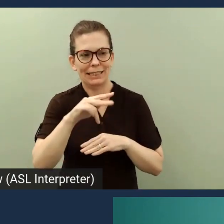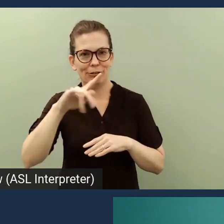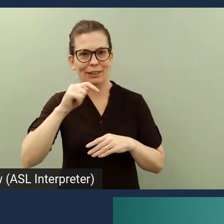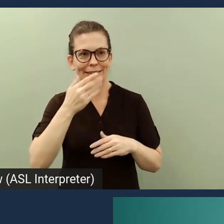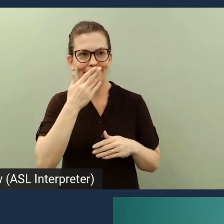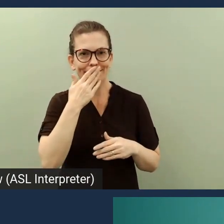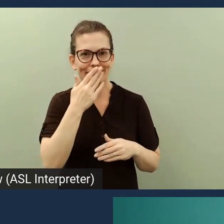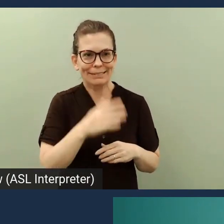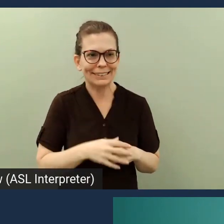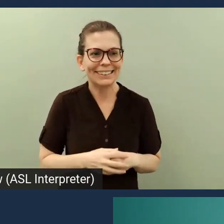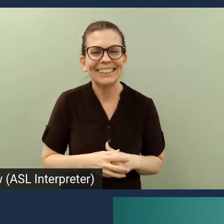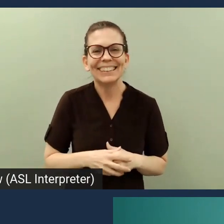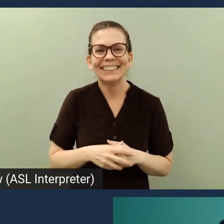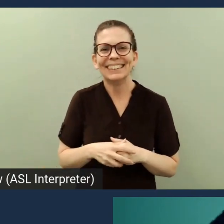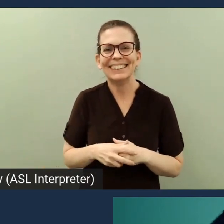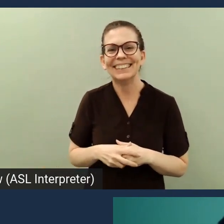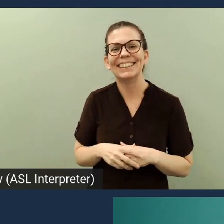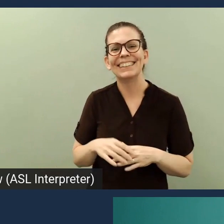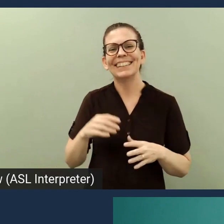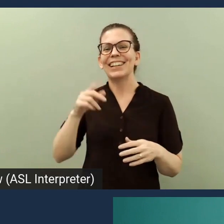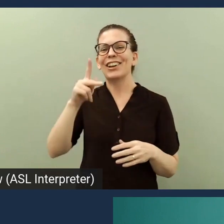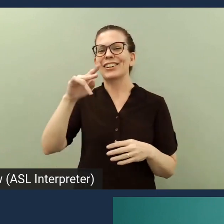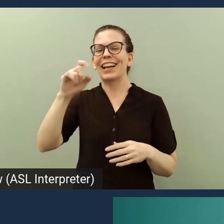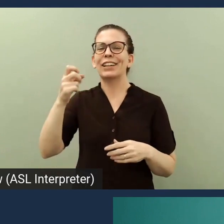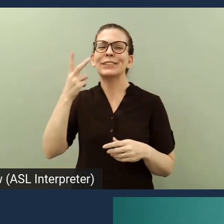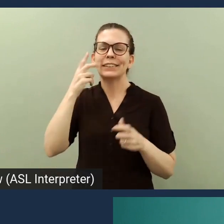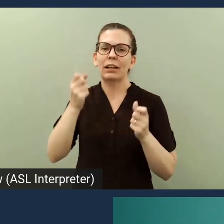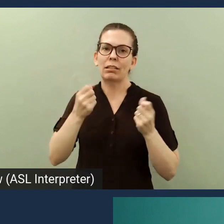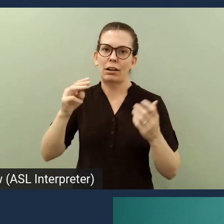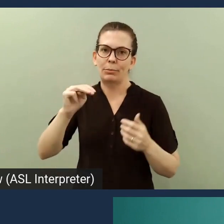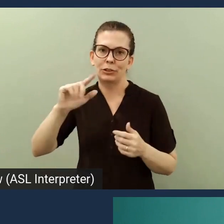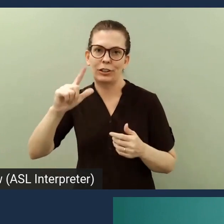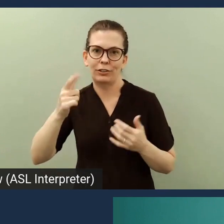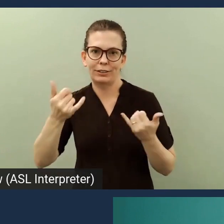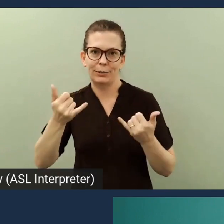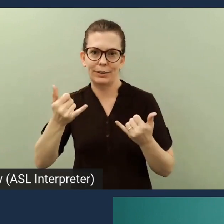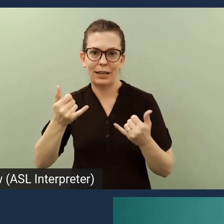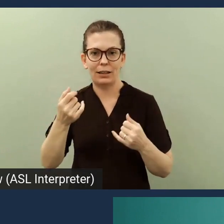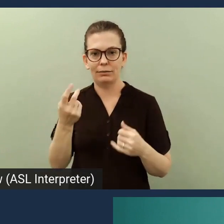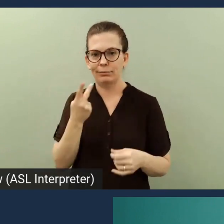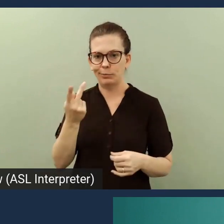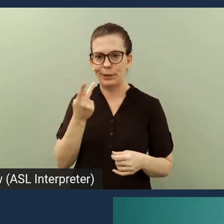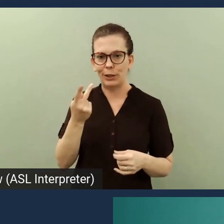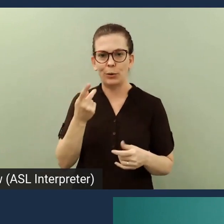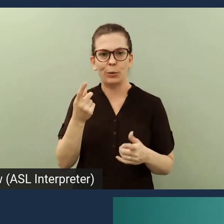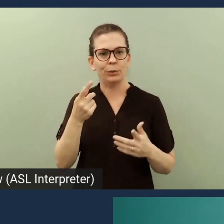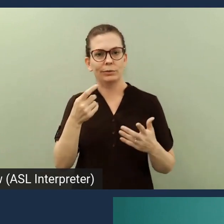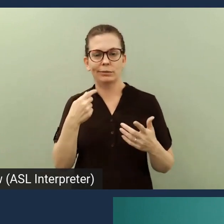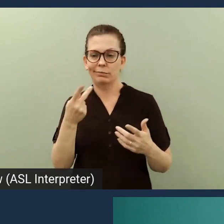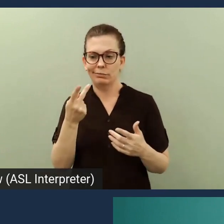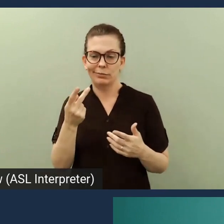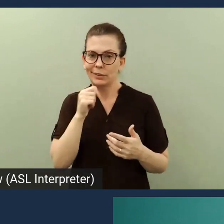Kyle, so we've seen a lot of machine learning today, and neither you or I are experts in machine learning, but--